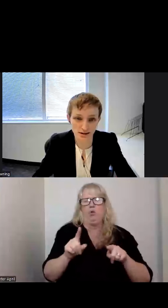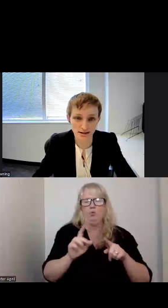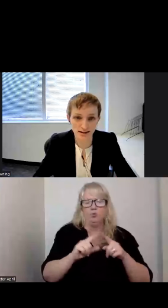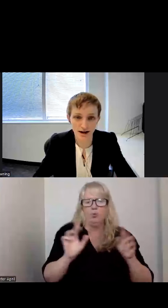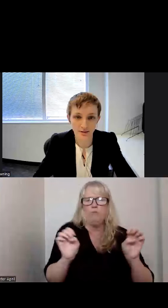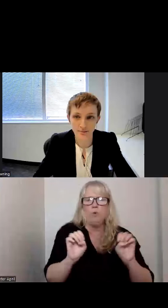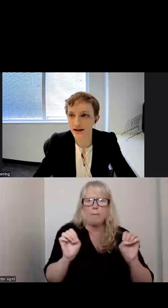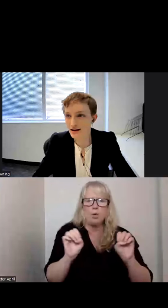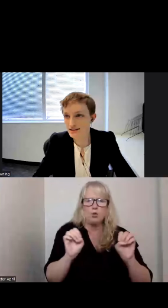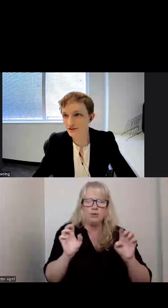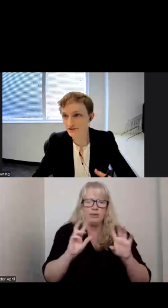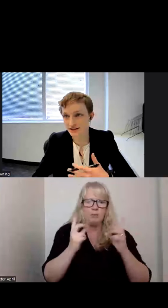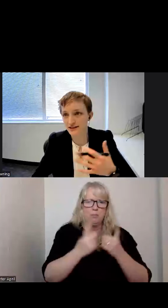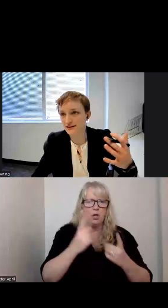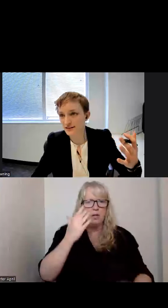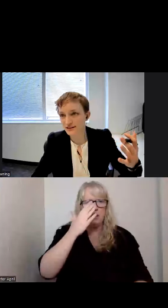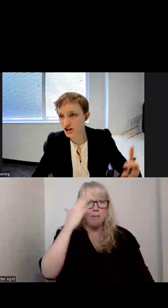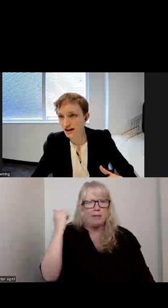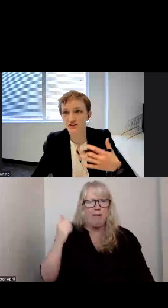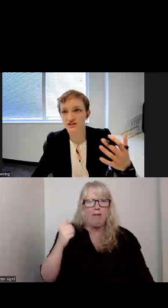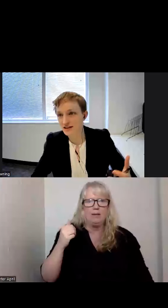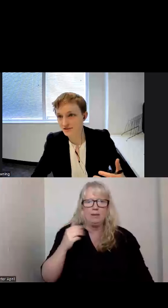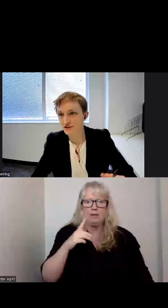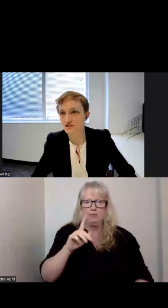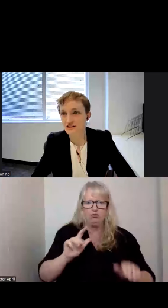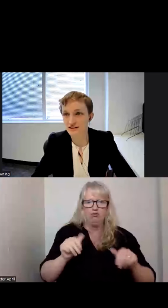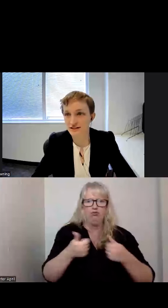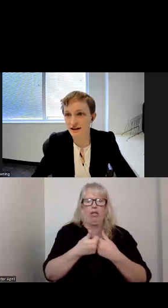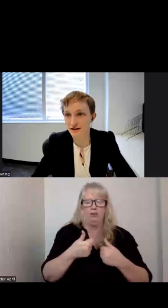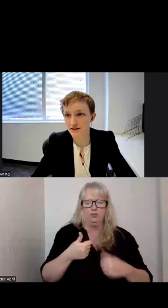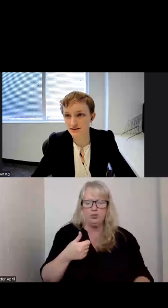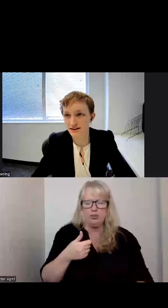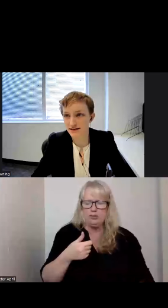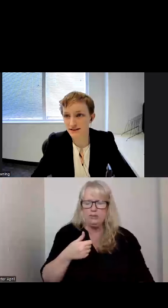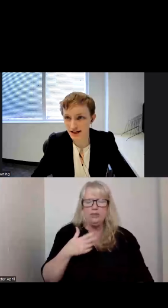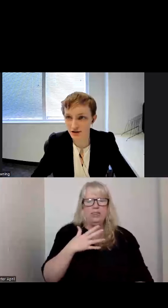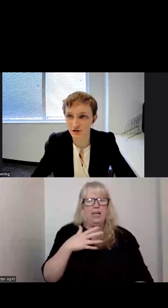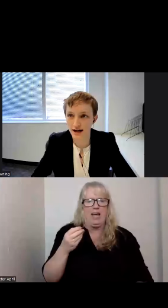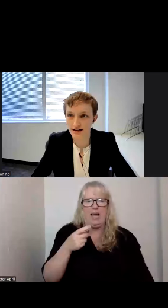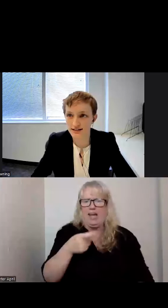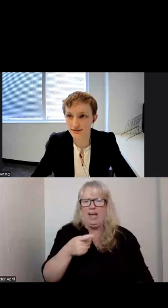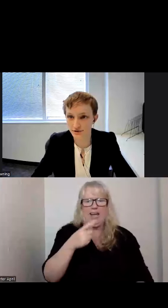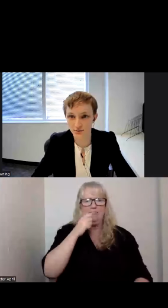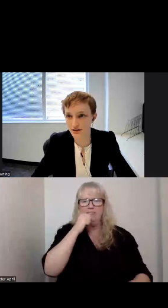BECAUSE OF THE CHALLENGES AND IN EFFICIENCIES THAT THAT CREATES FOR